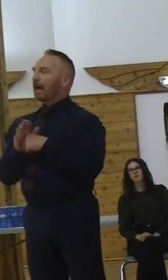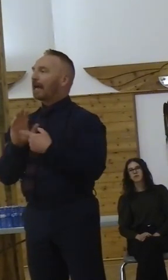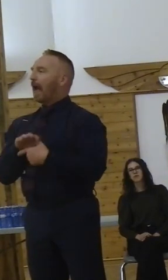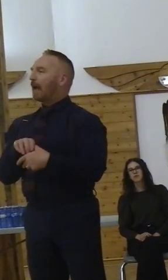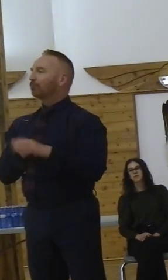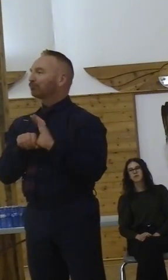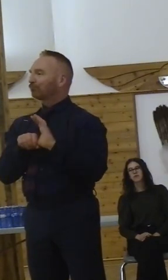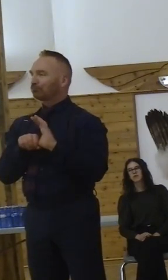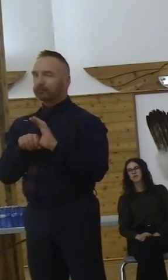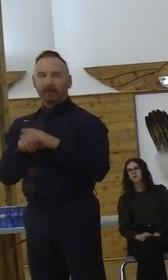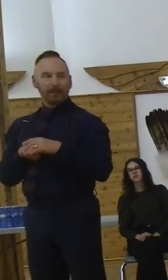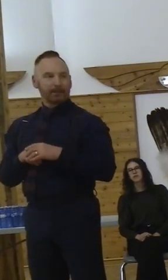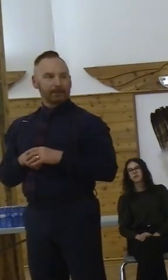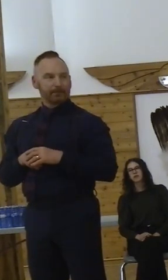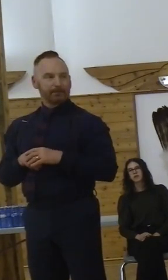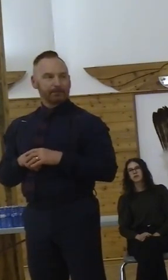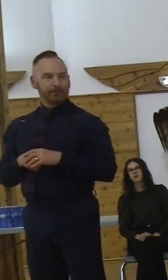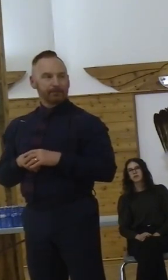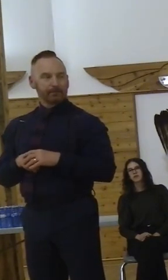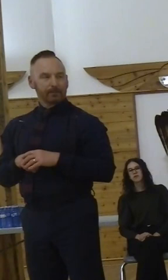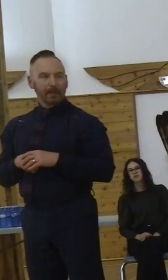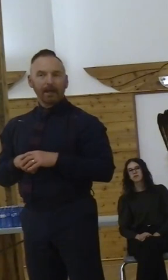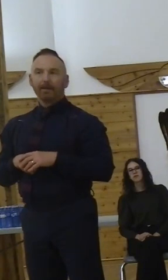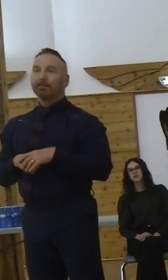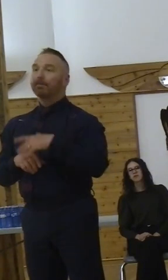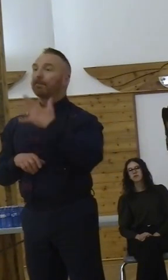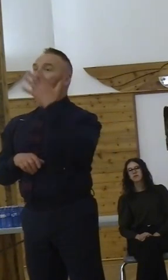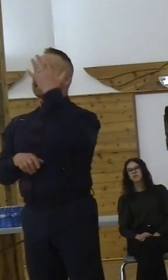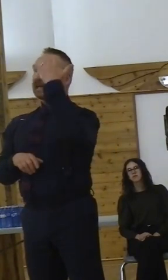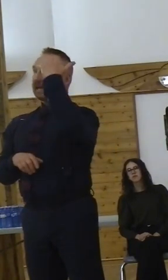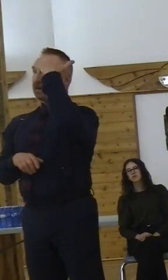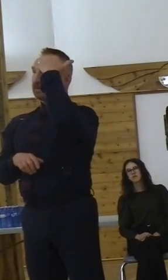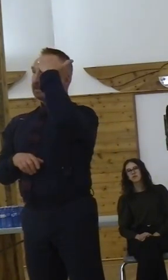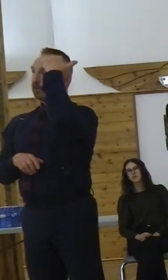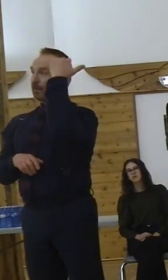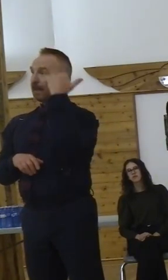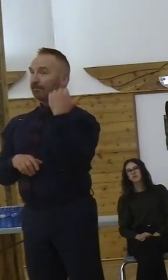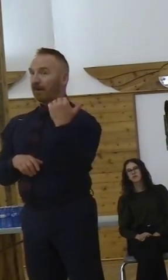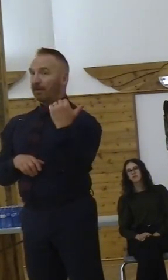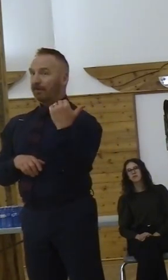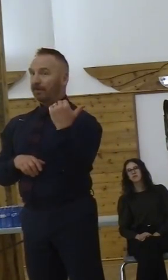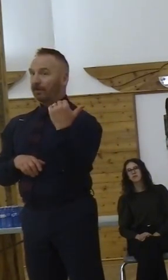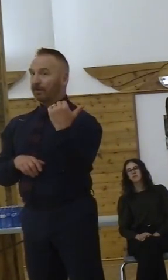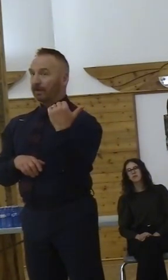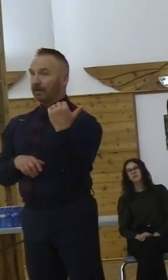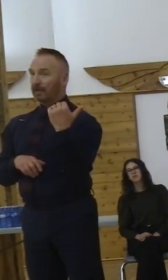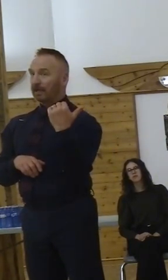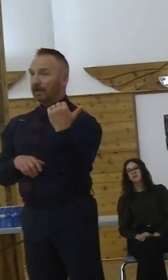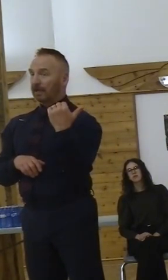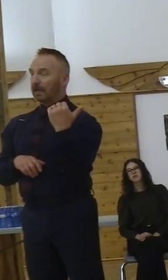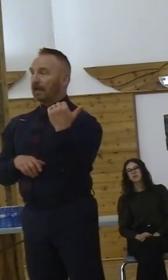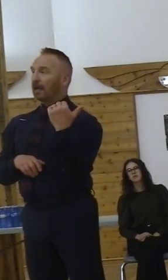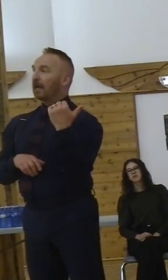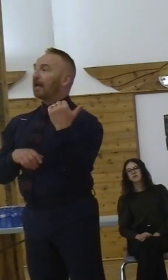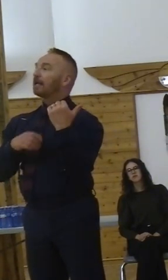Because how, if there's a grandfather who would ask Creator what to do to save her granddaughter